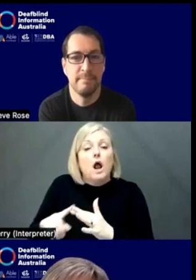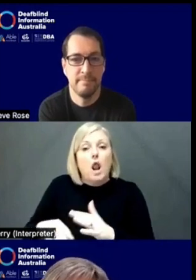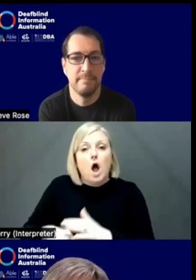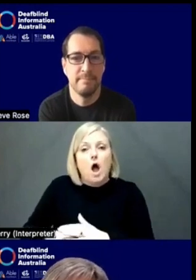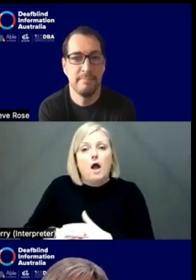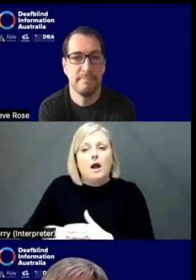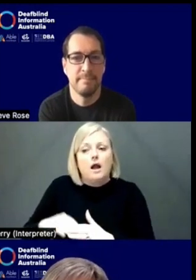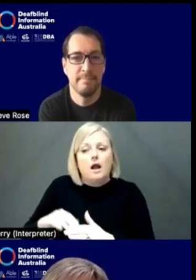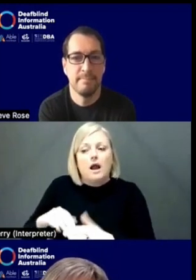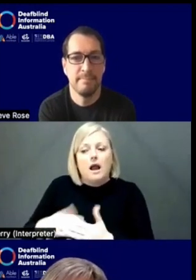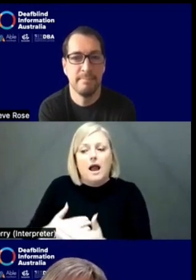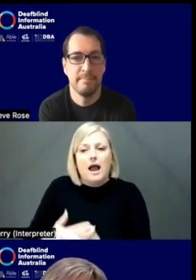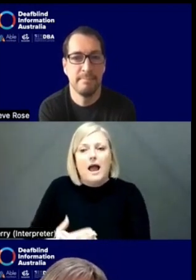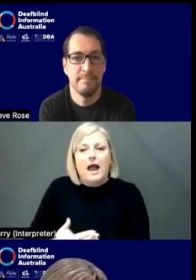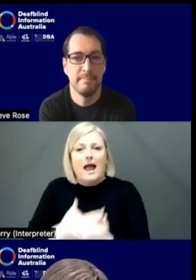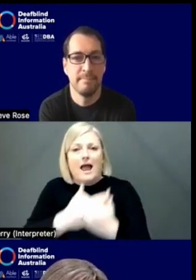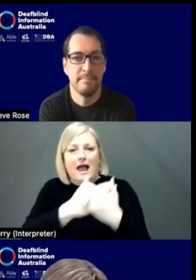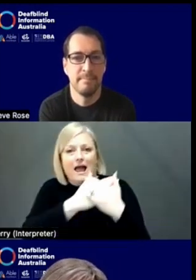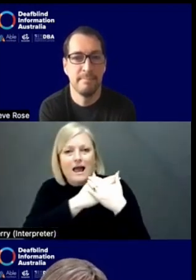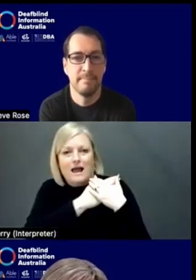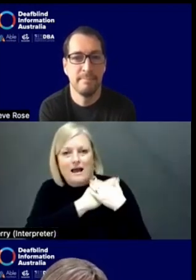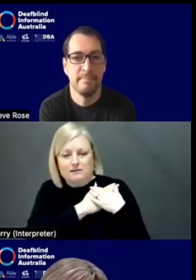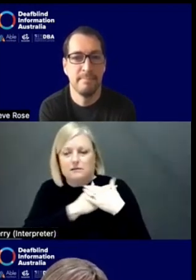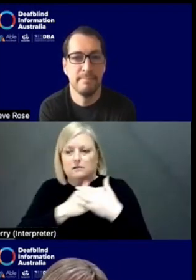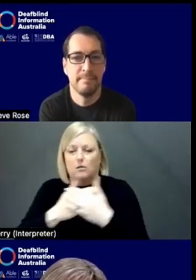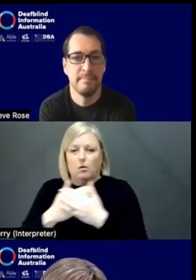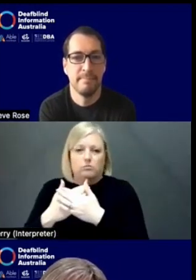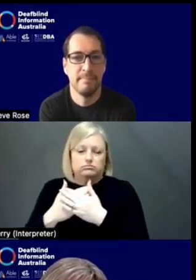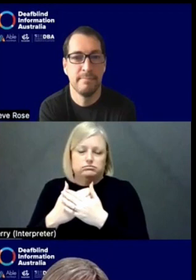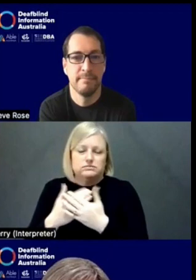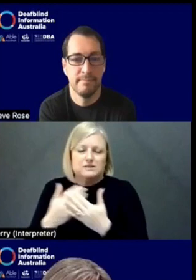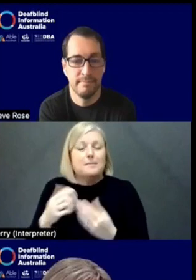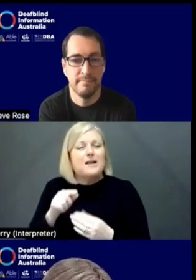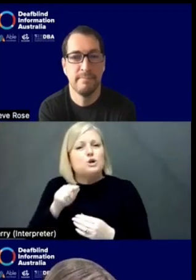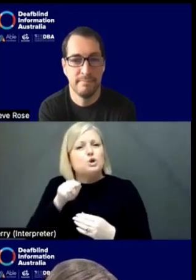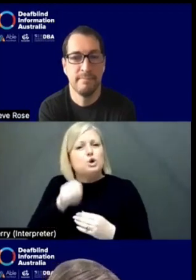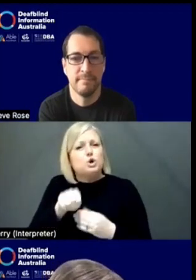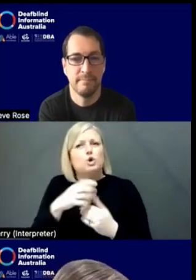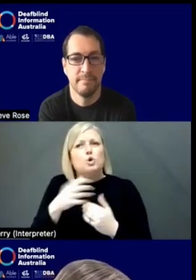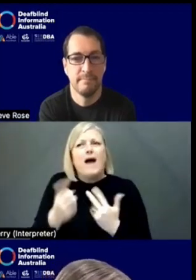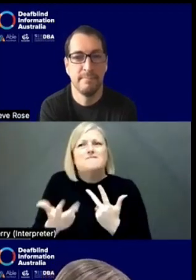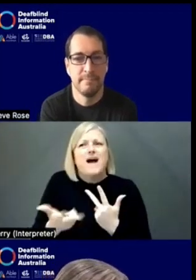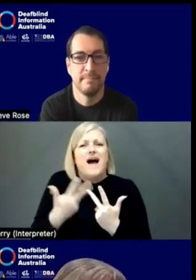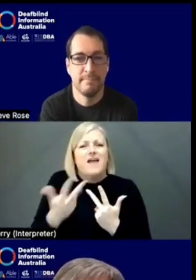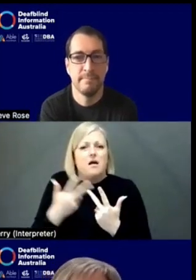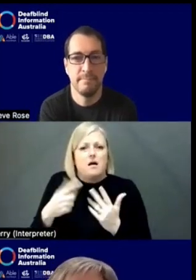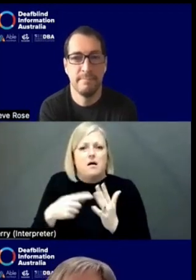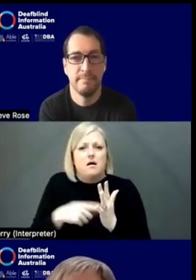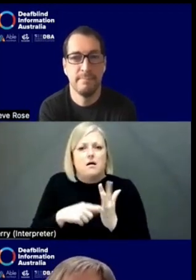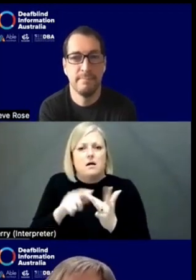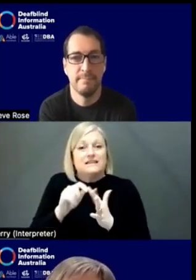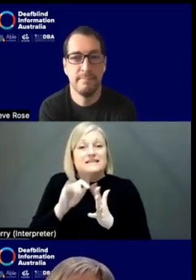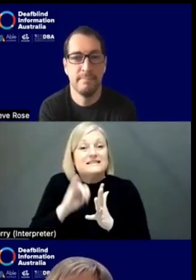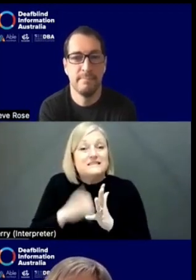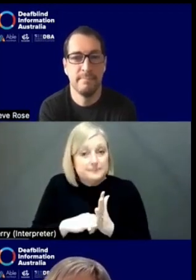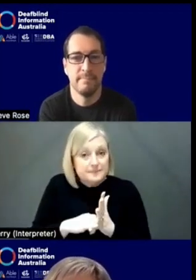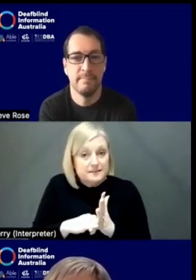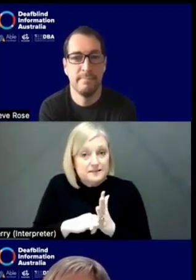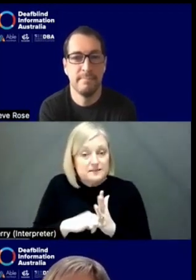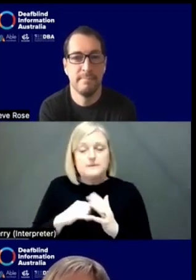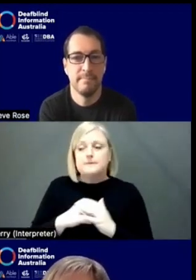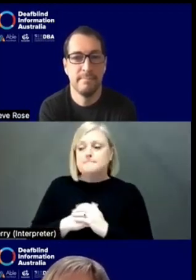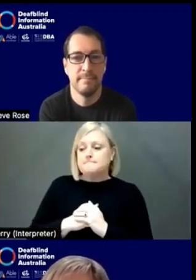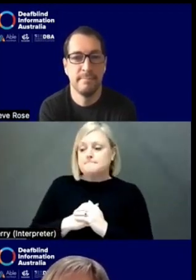but do you have any other tips or suggestions to try and build her confidence to explore the